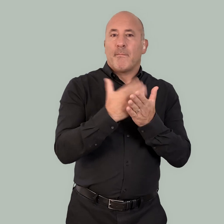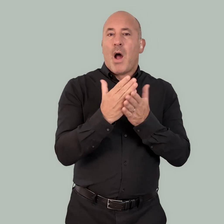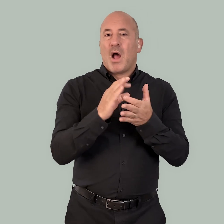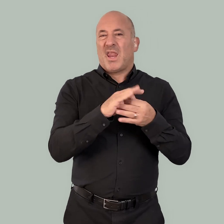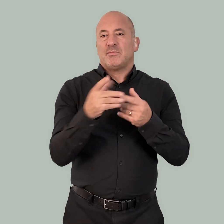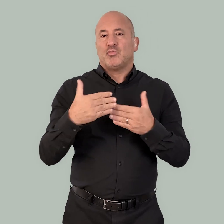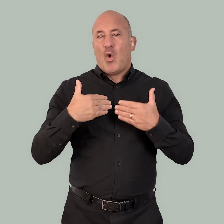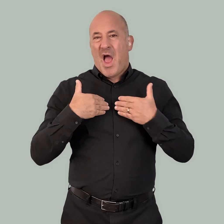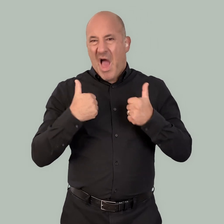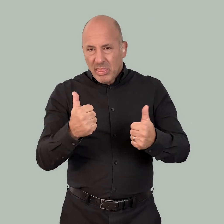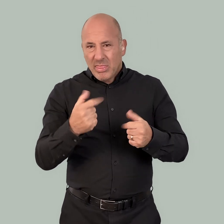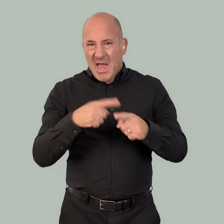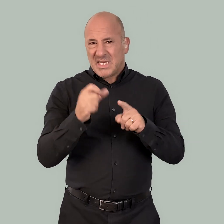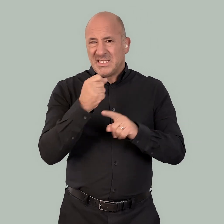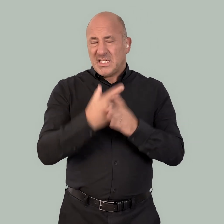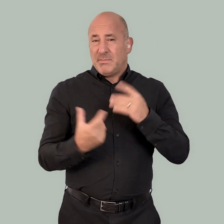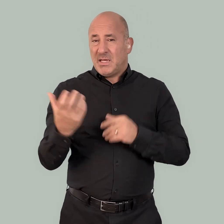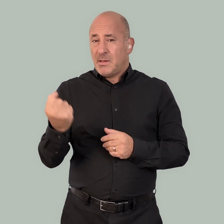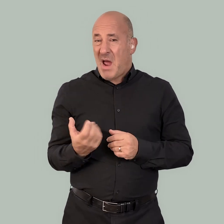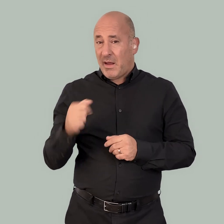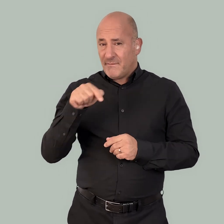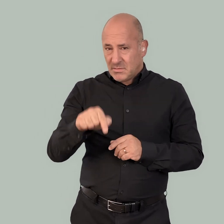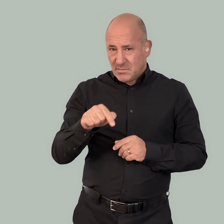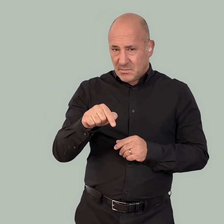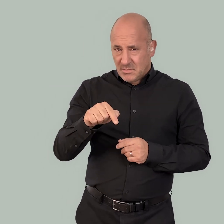of the health-related and disability benefits system,